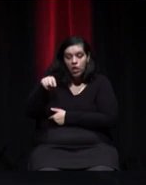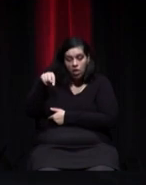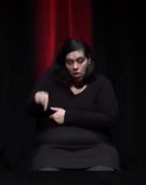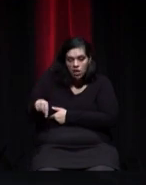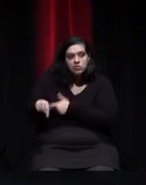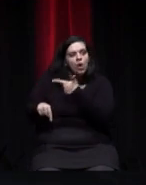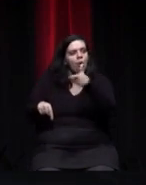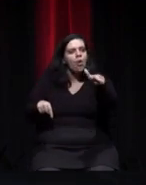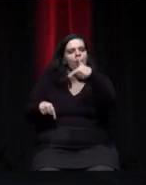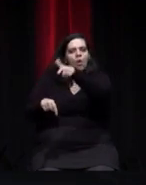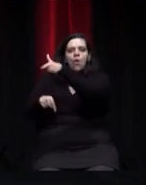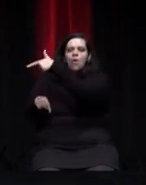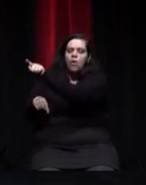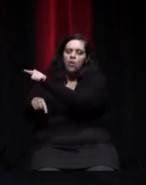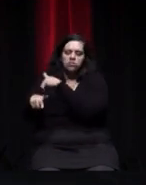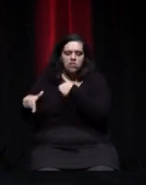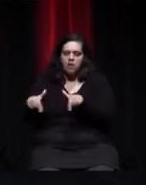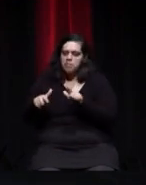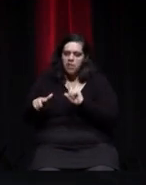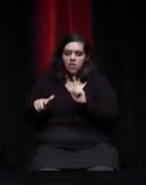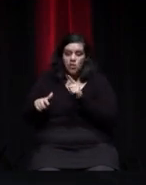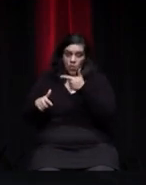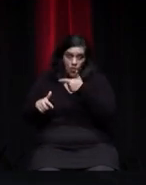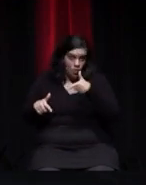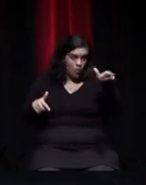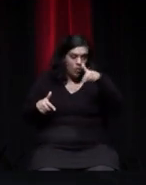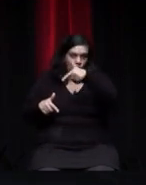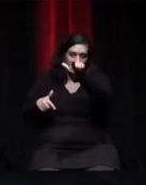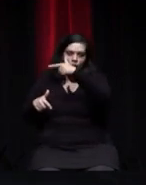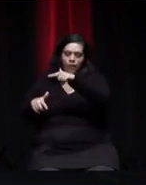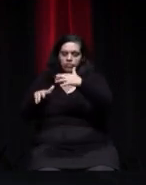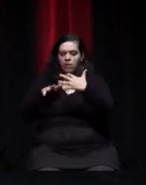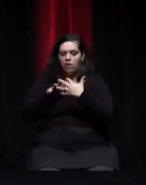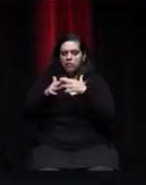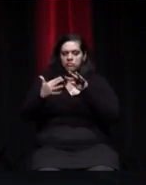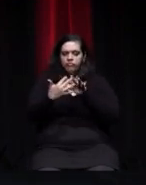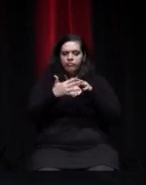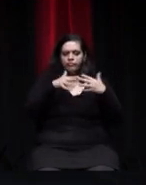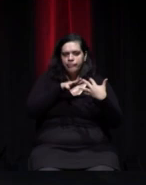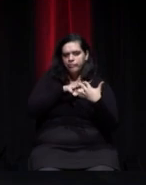Because the other one weaves webs of belonging